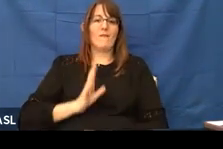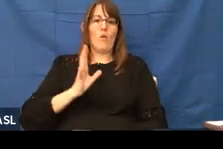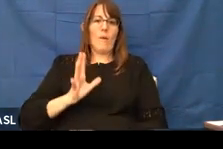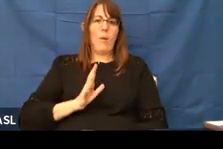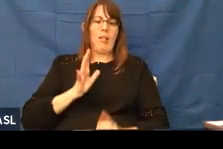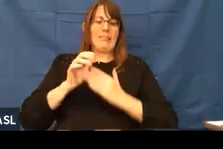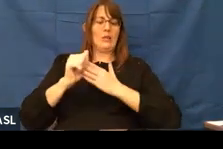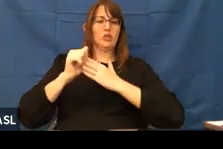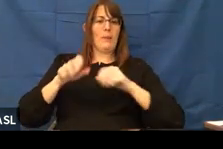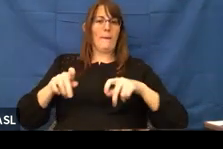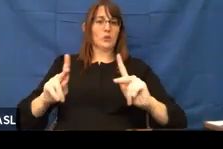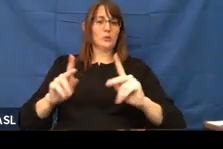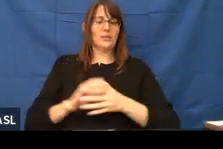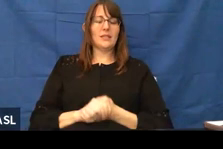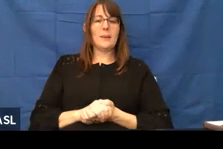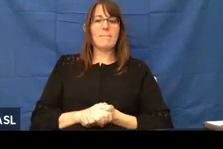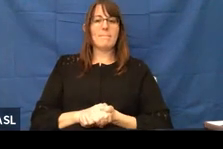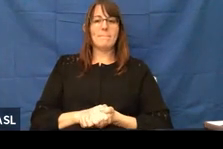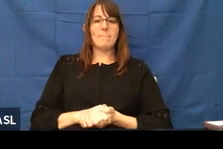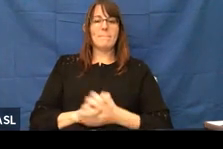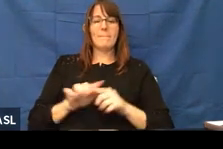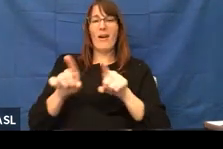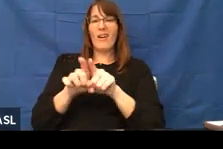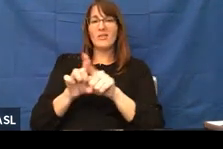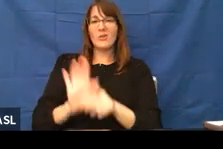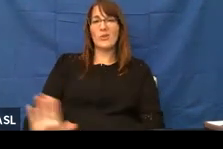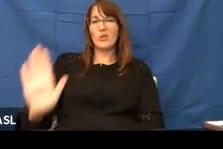Jewyl Alderson Clarke, SDCOE: But also look at your pain points in the work that you're doing.